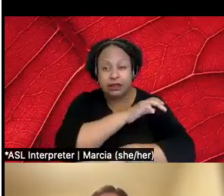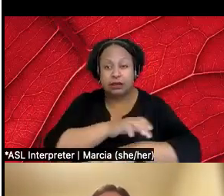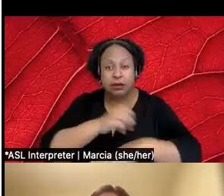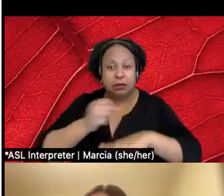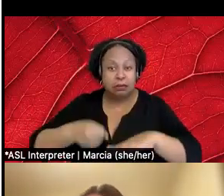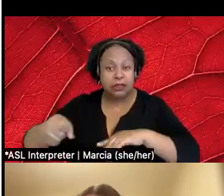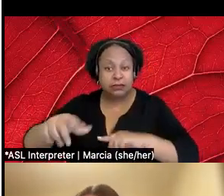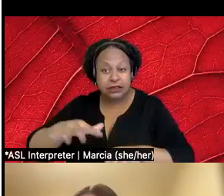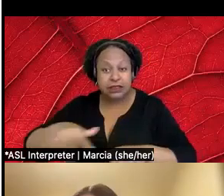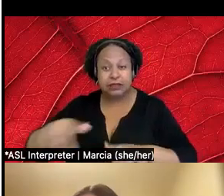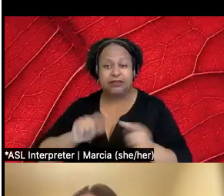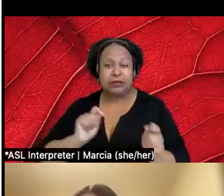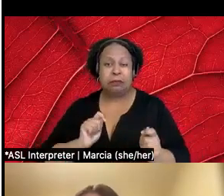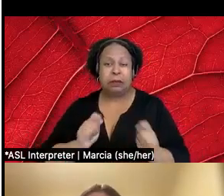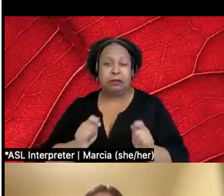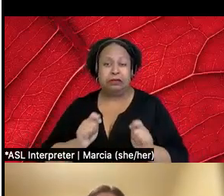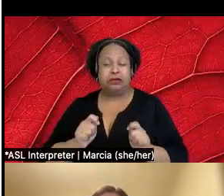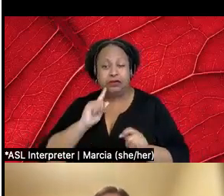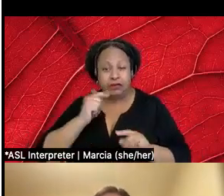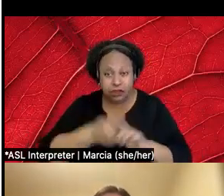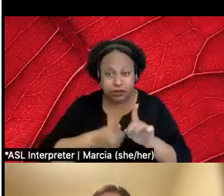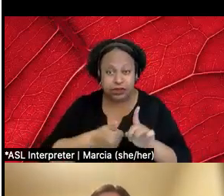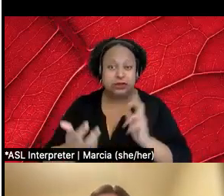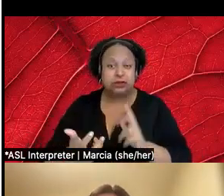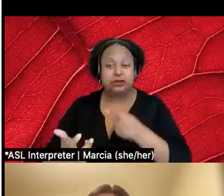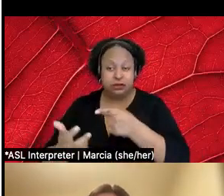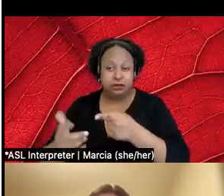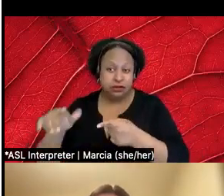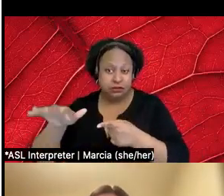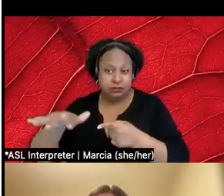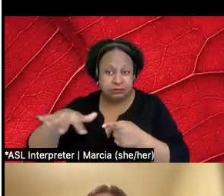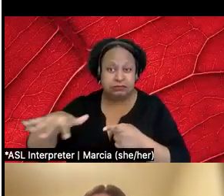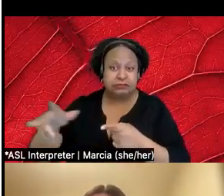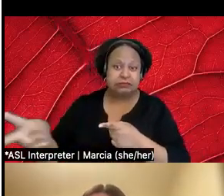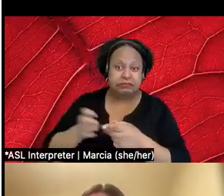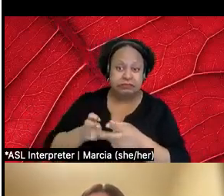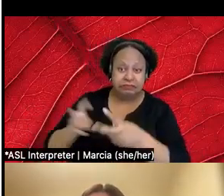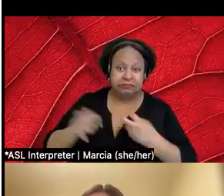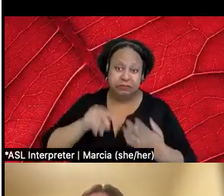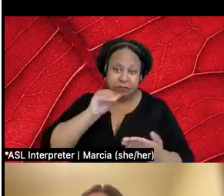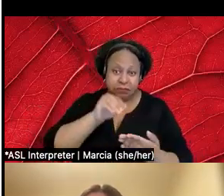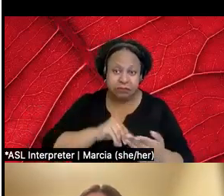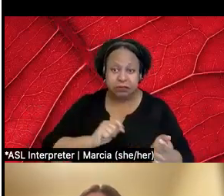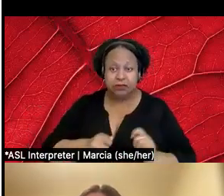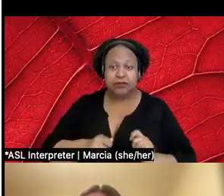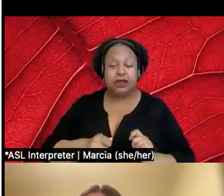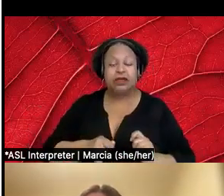to be modified in each setting in order to really be useful for the provider. Next slide, please.